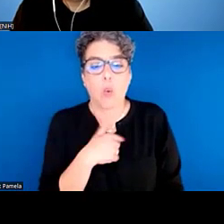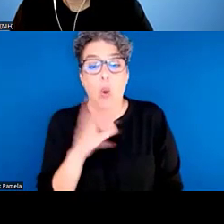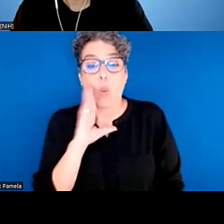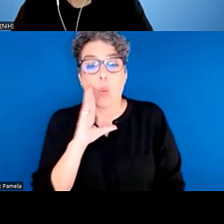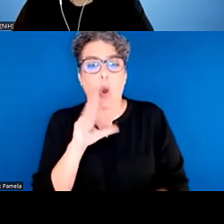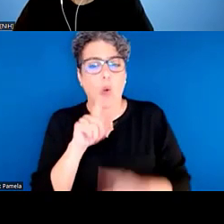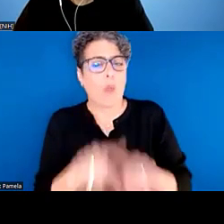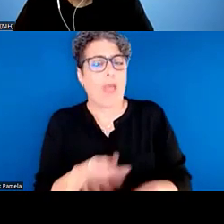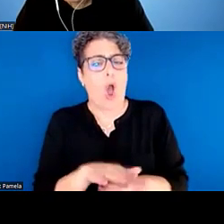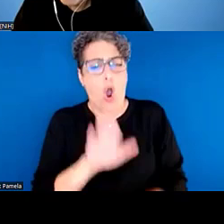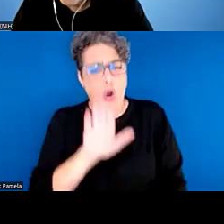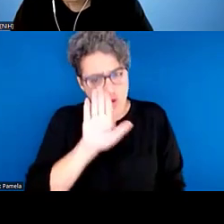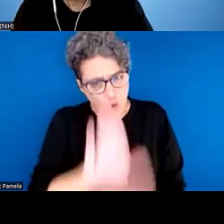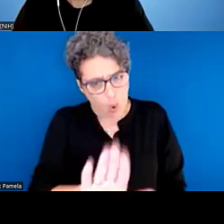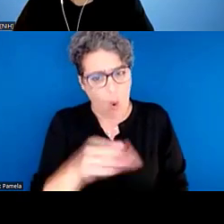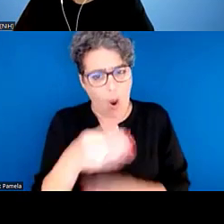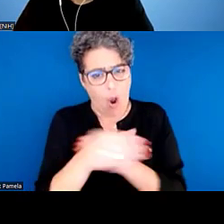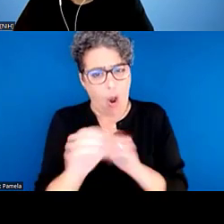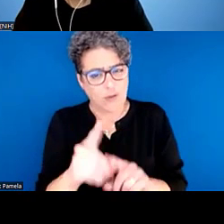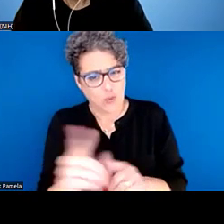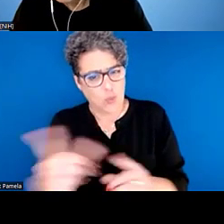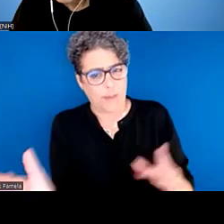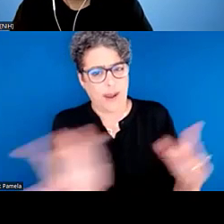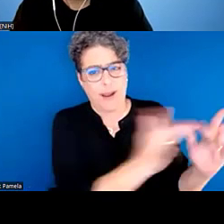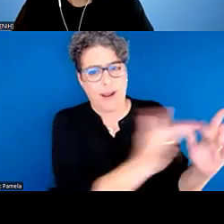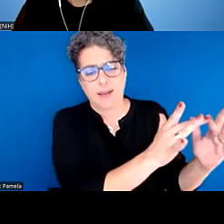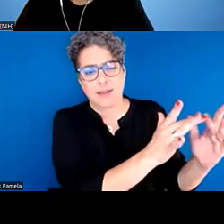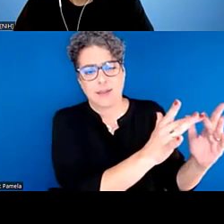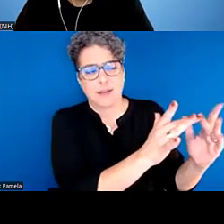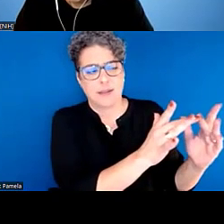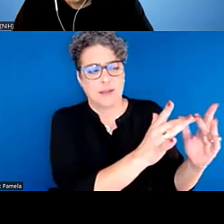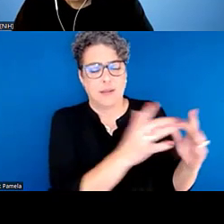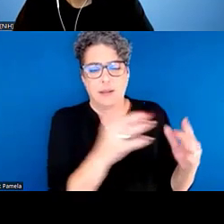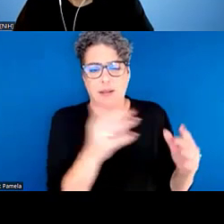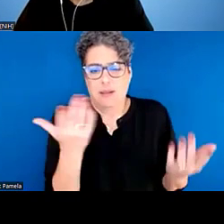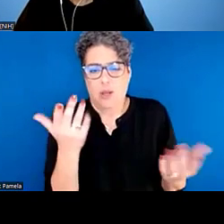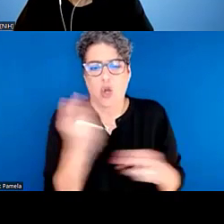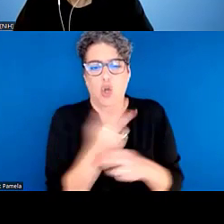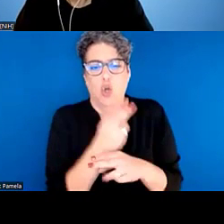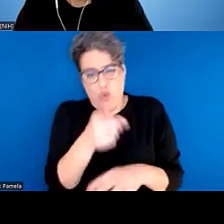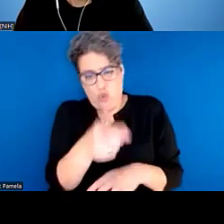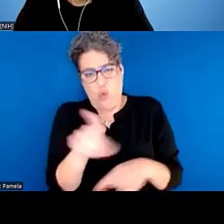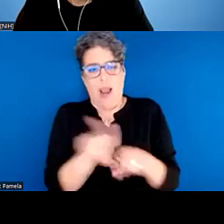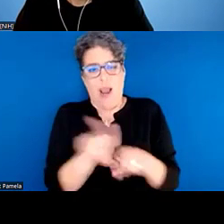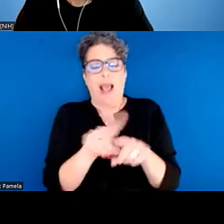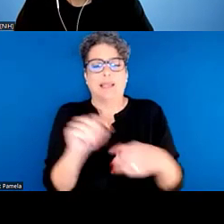to make that contact and that we can use you as the intermediary to the new institution